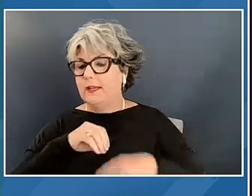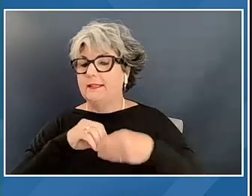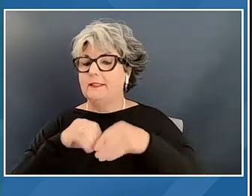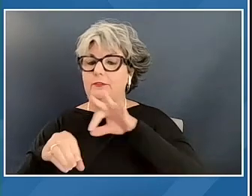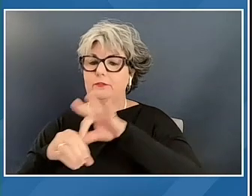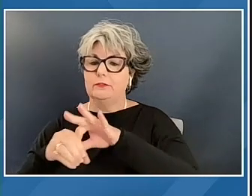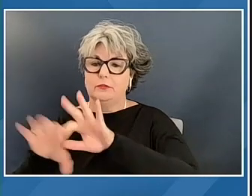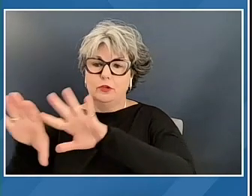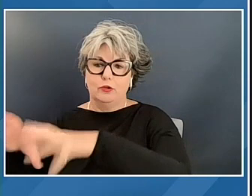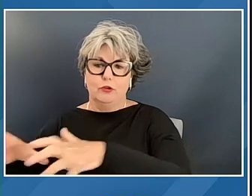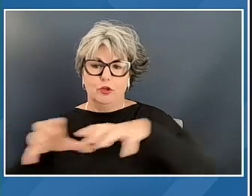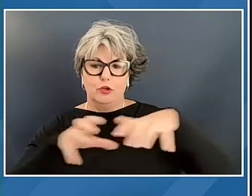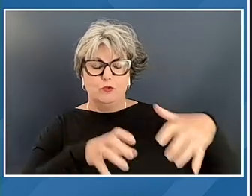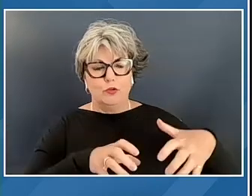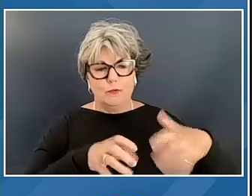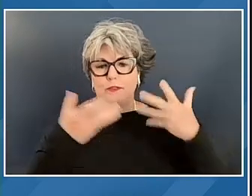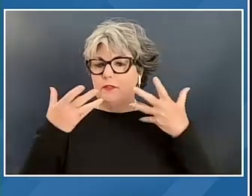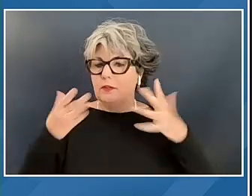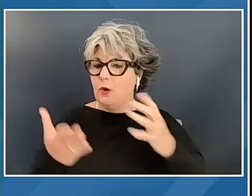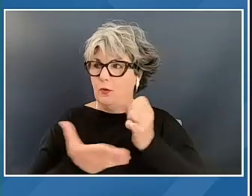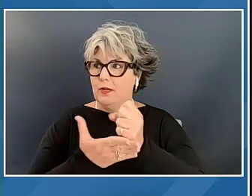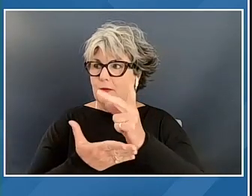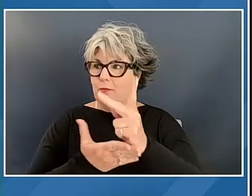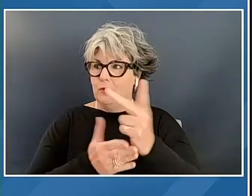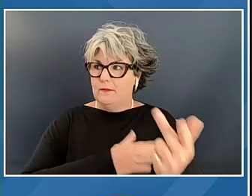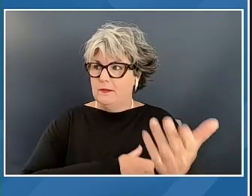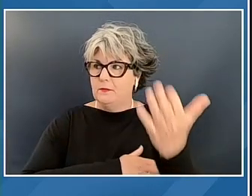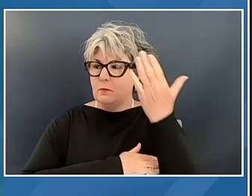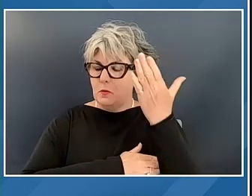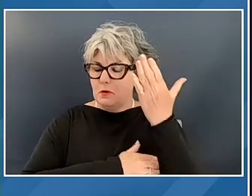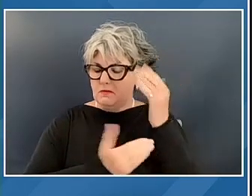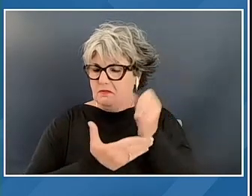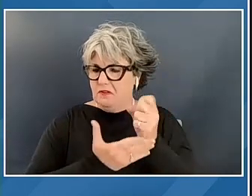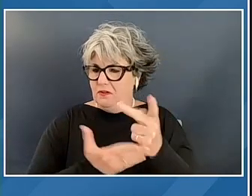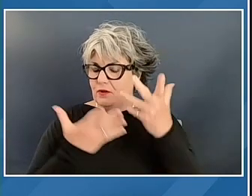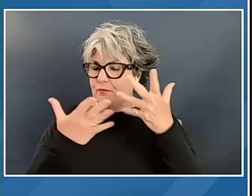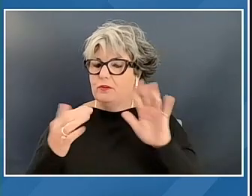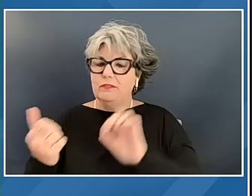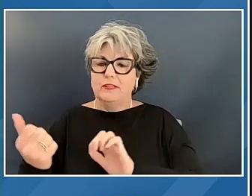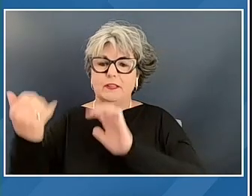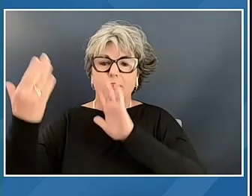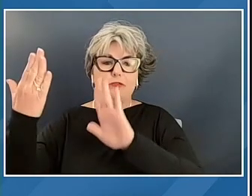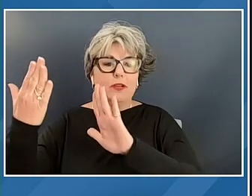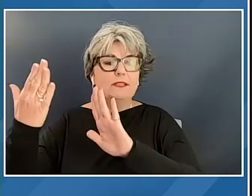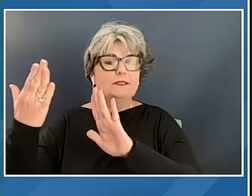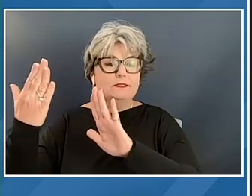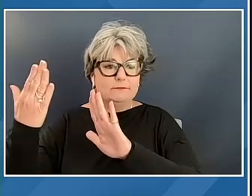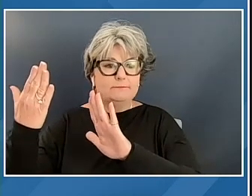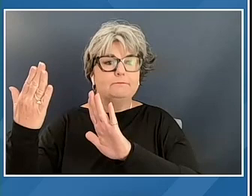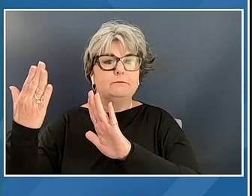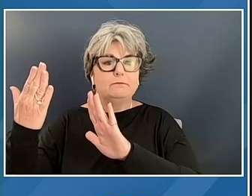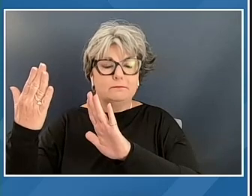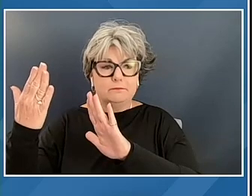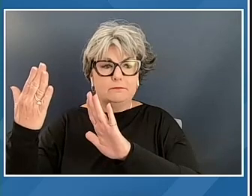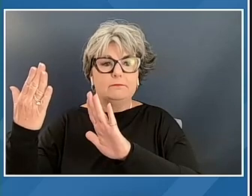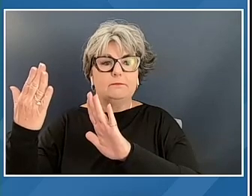that were already approved this morning and address the filling of the primary and